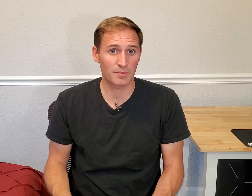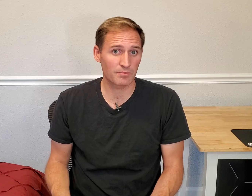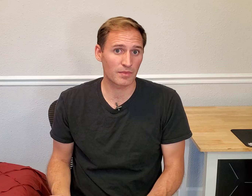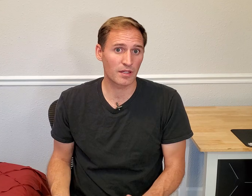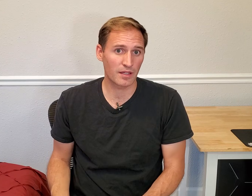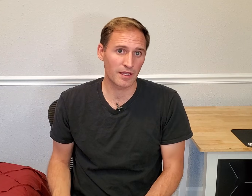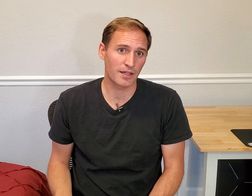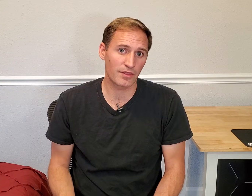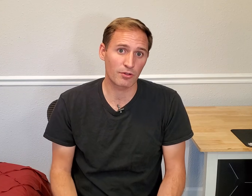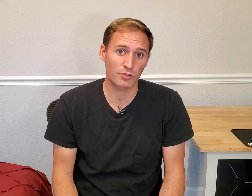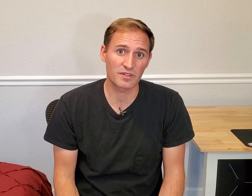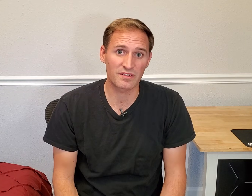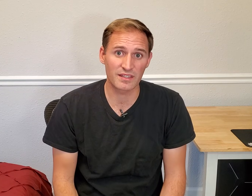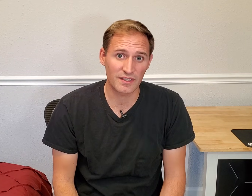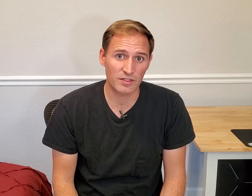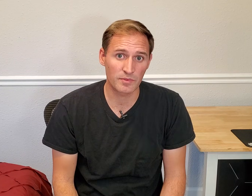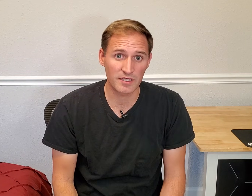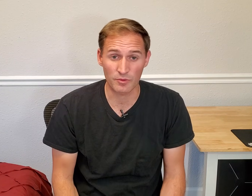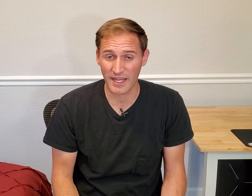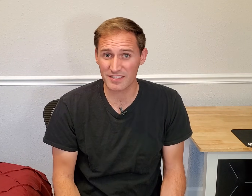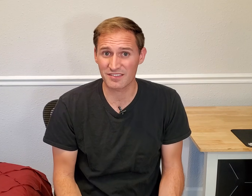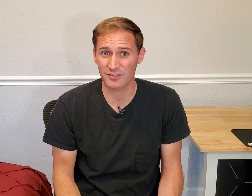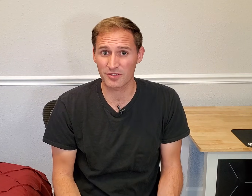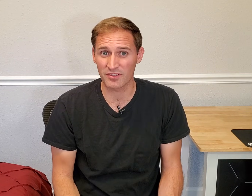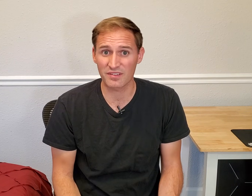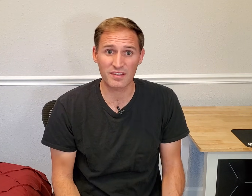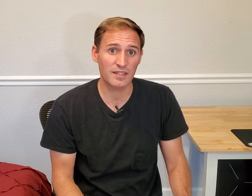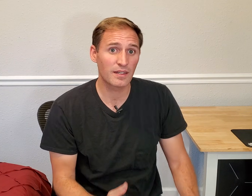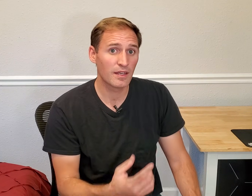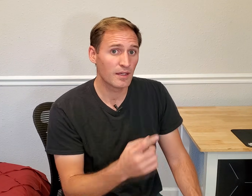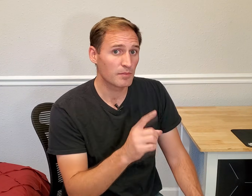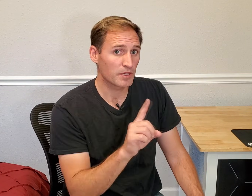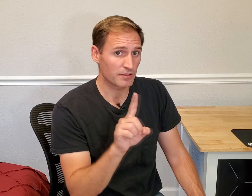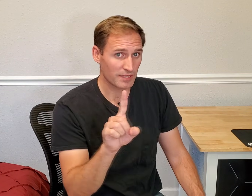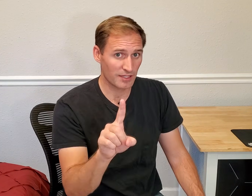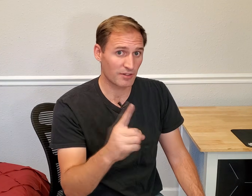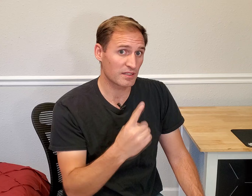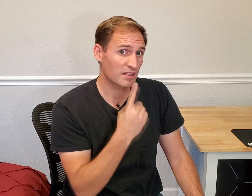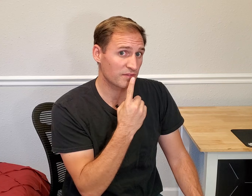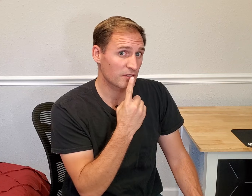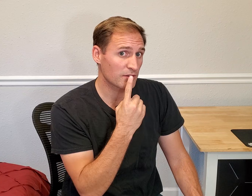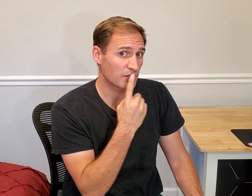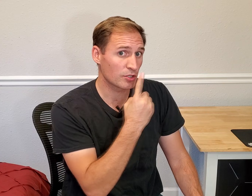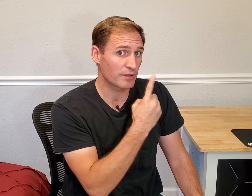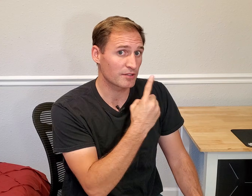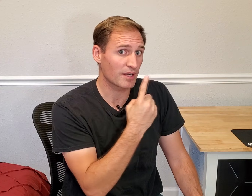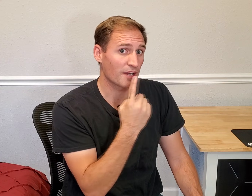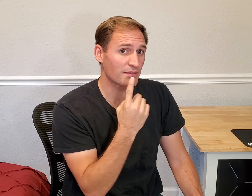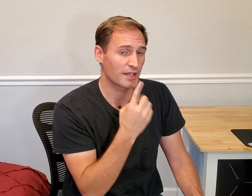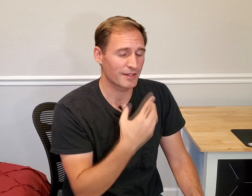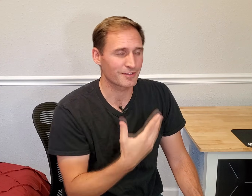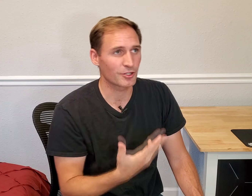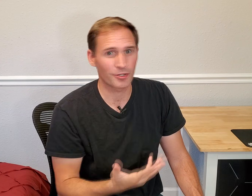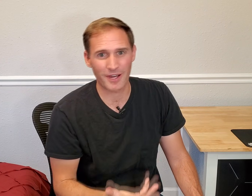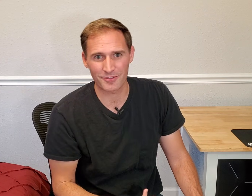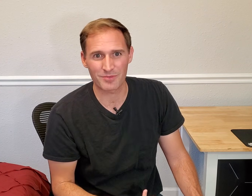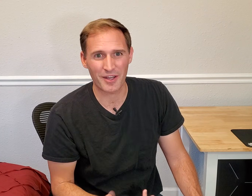of the older ones in the deaf community will actually still use this sign but you'll take your index finger and go around your mouth